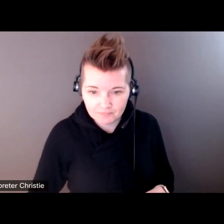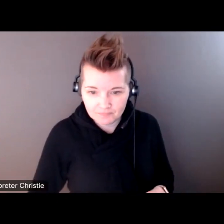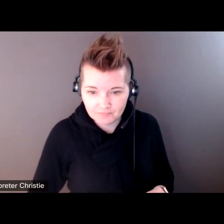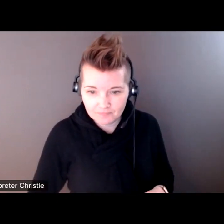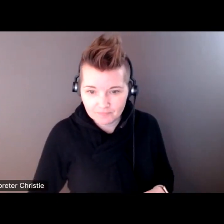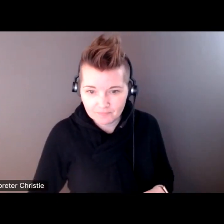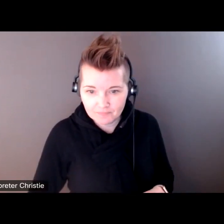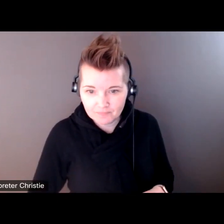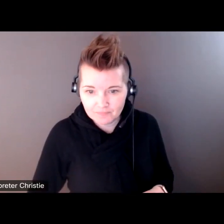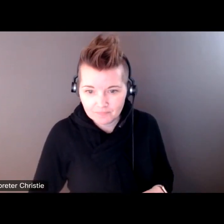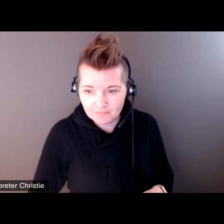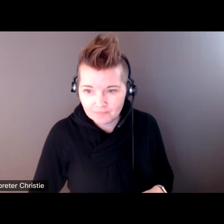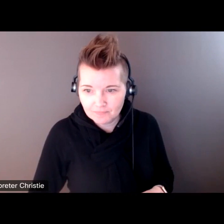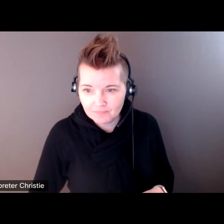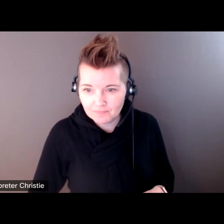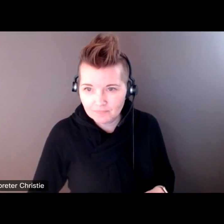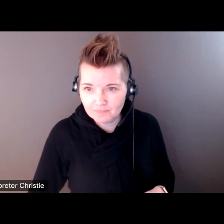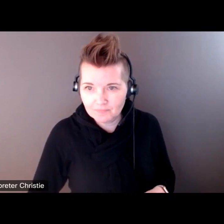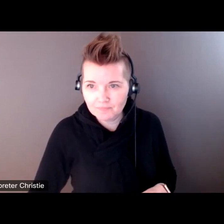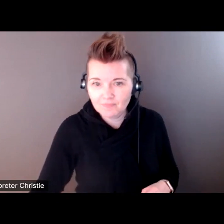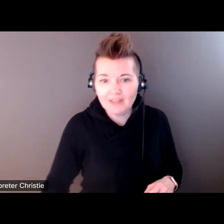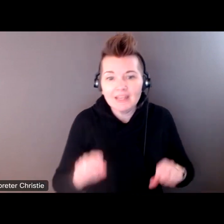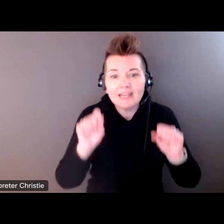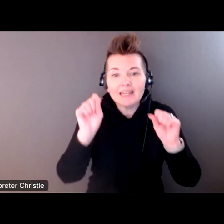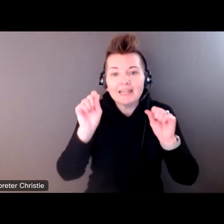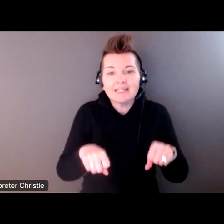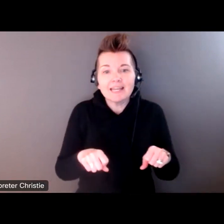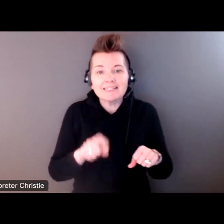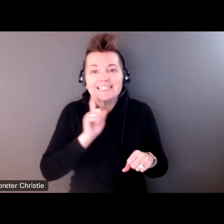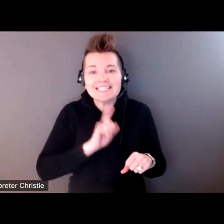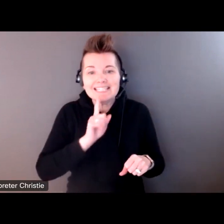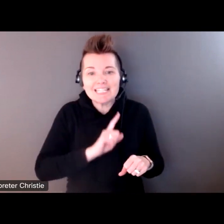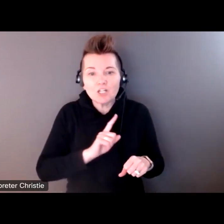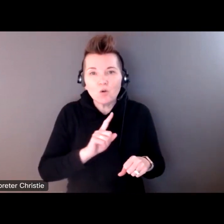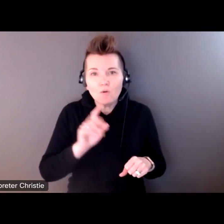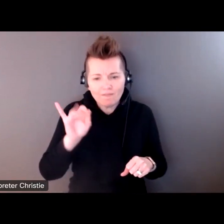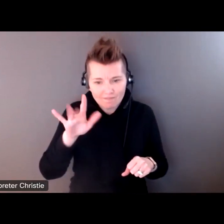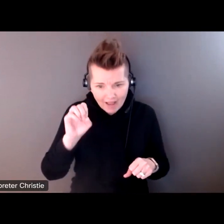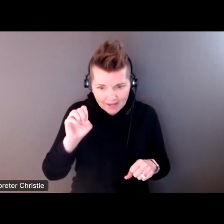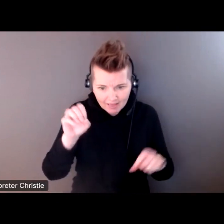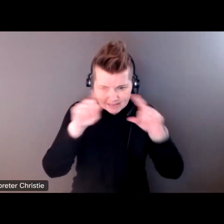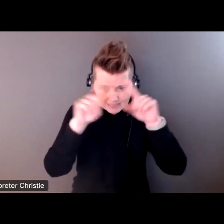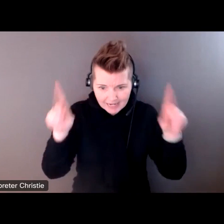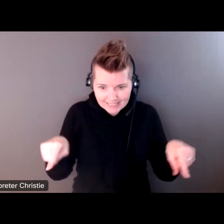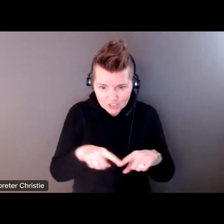So the question is can the single file signage be the new norm for all future construction projects? Stuart Mcghie: Charissa, it's Stuart.